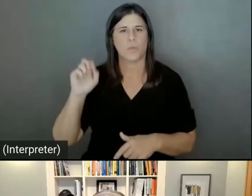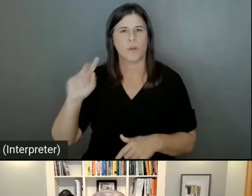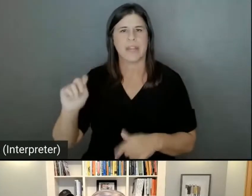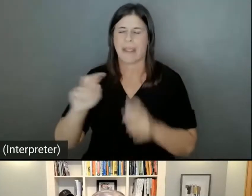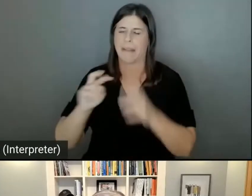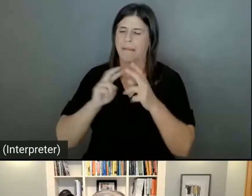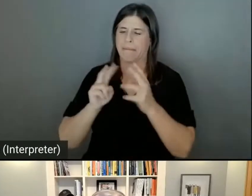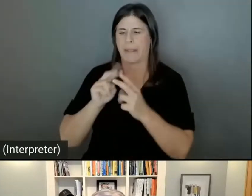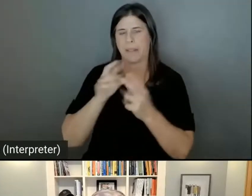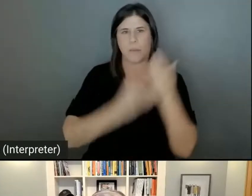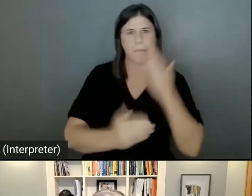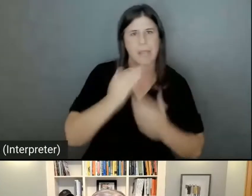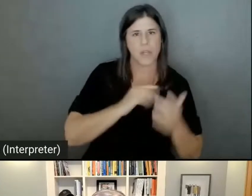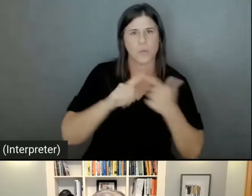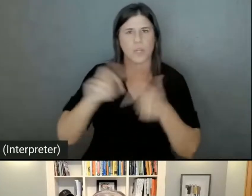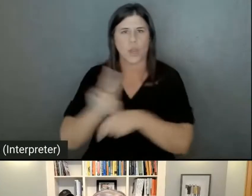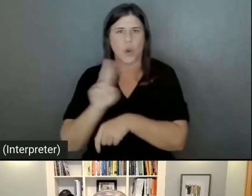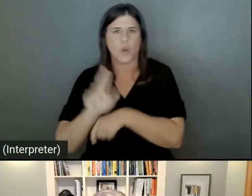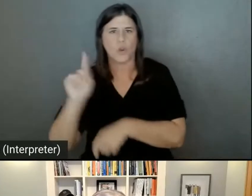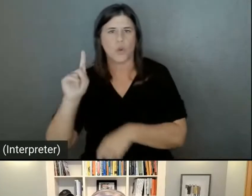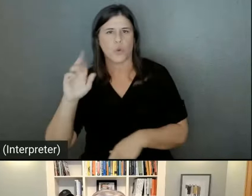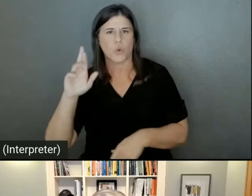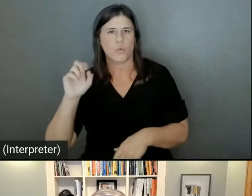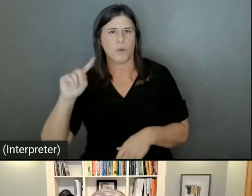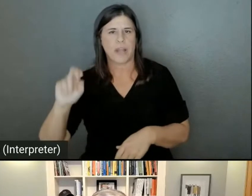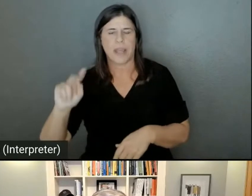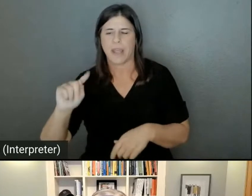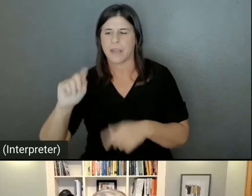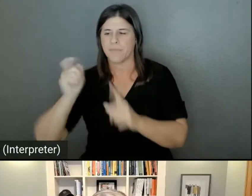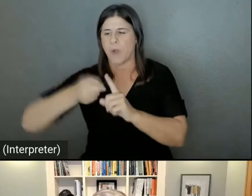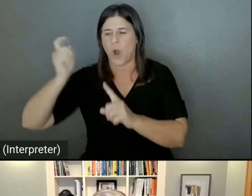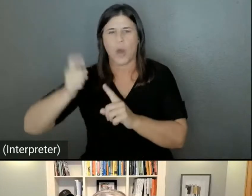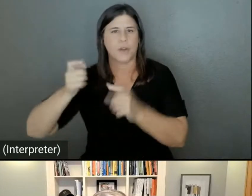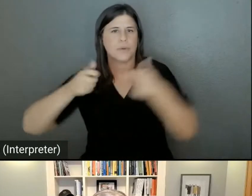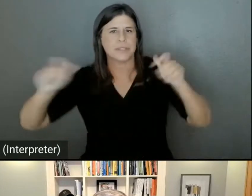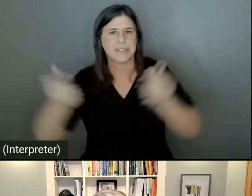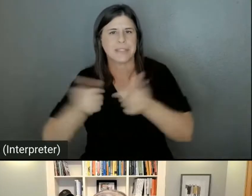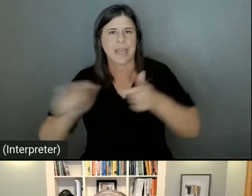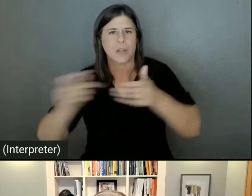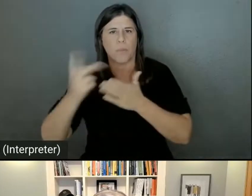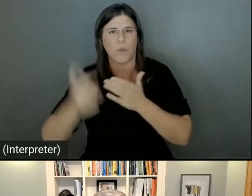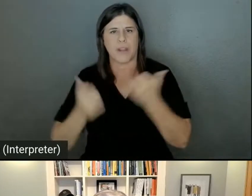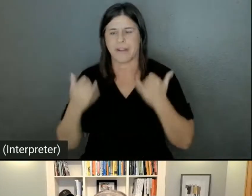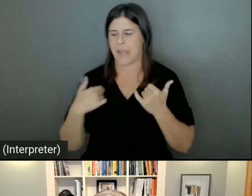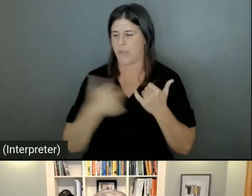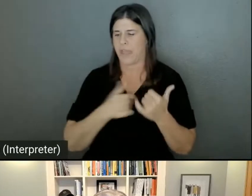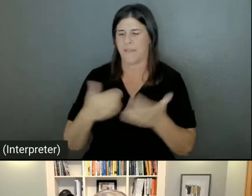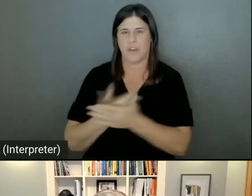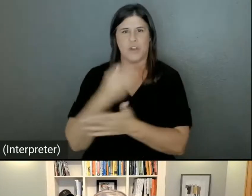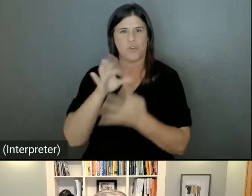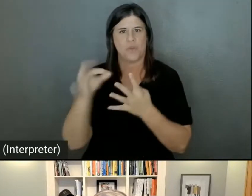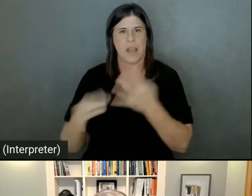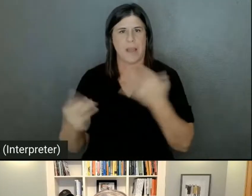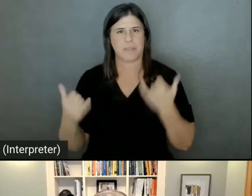or using the Kubernetes cluster autoscaler project. So now they have a new option, now with Karpenter.